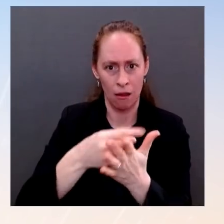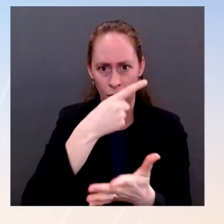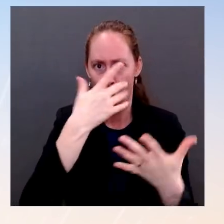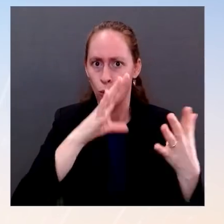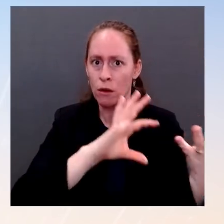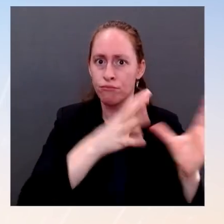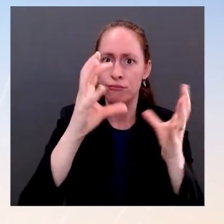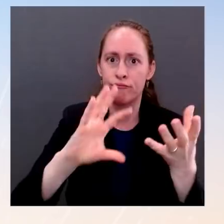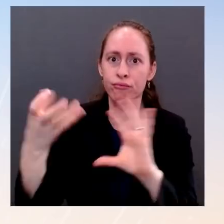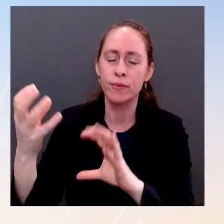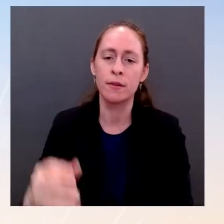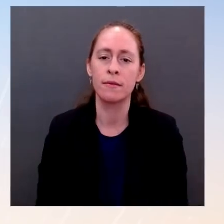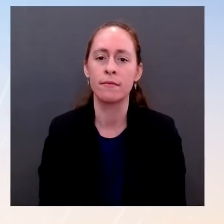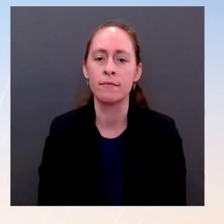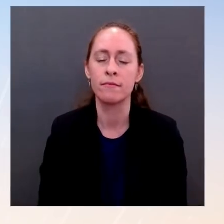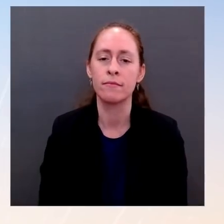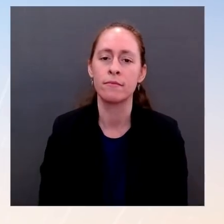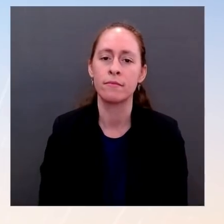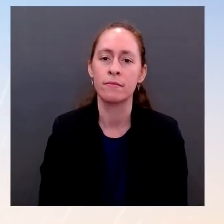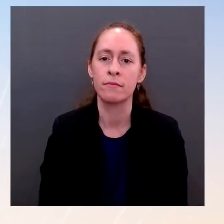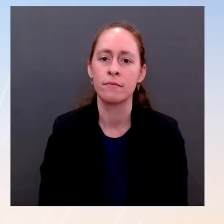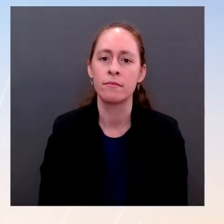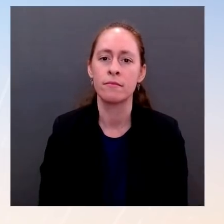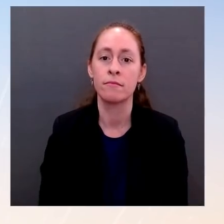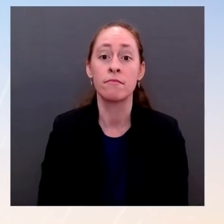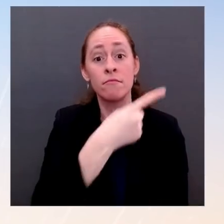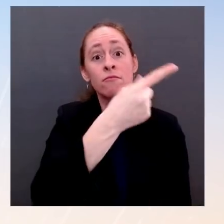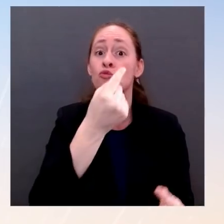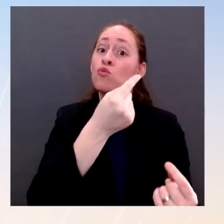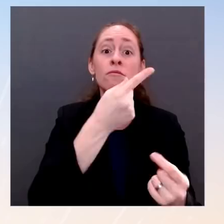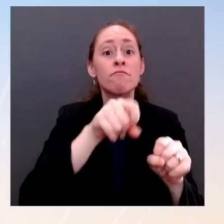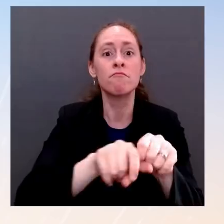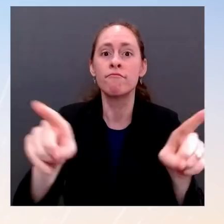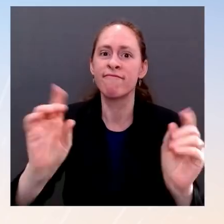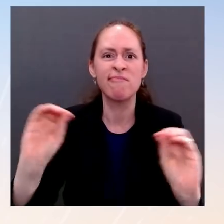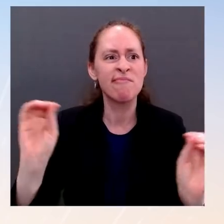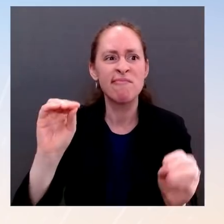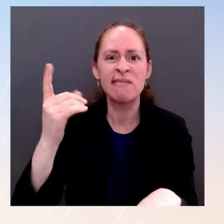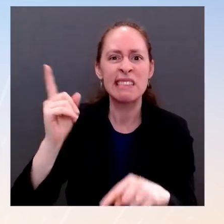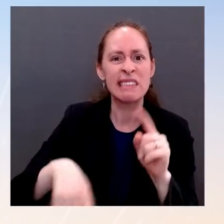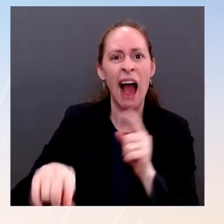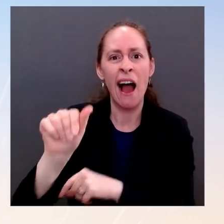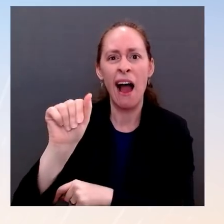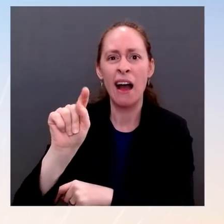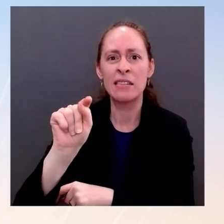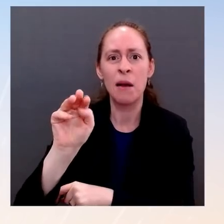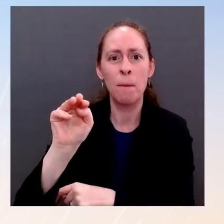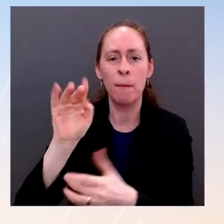Russia likes to move in the shadows and counts on a long process of attribution so it can continue its malicious behavior